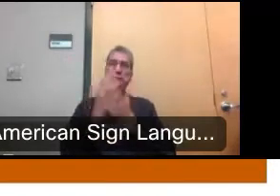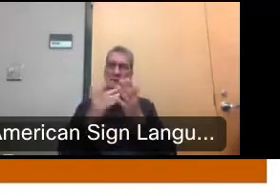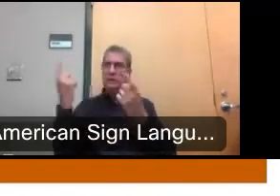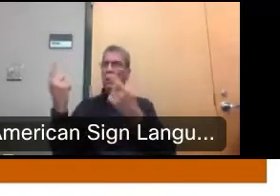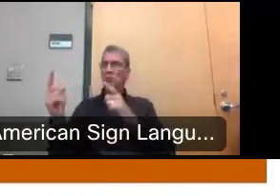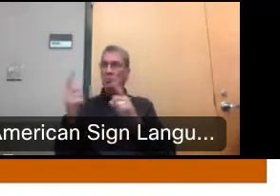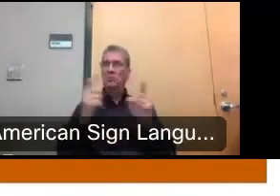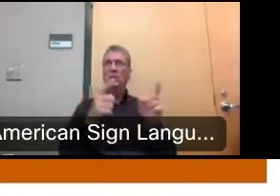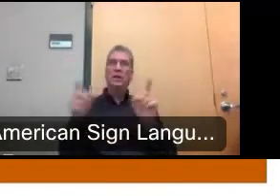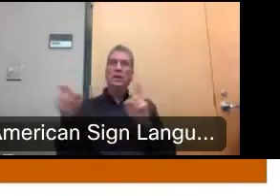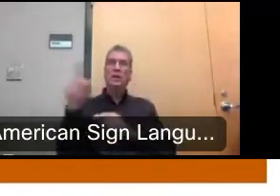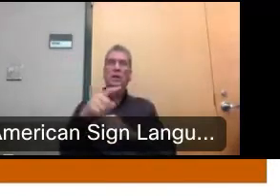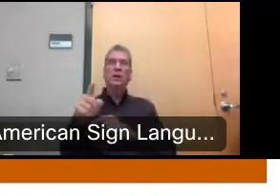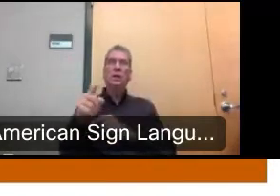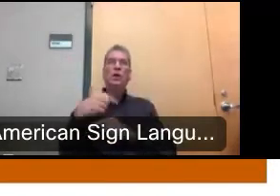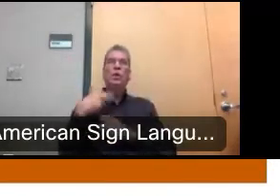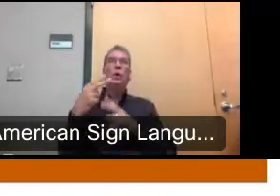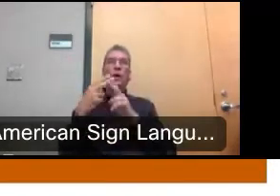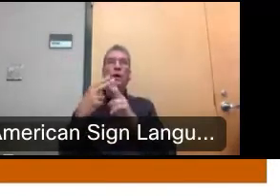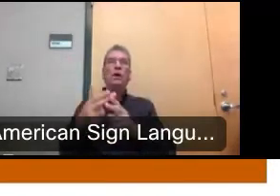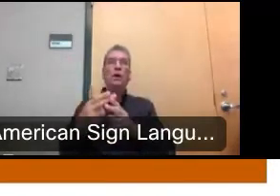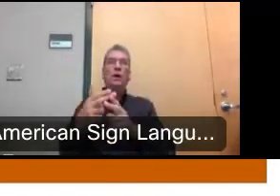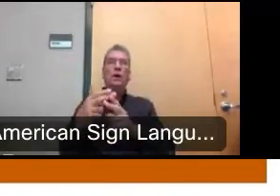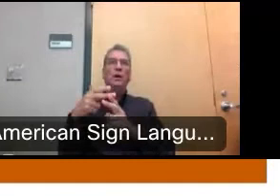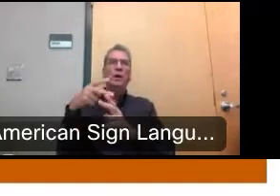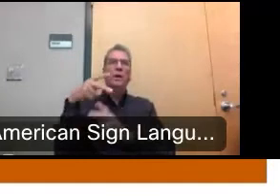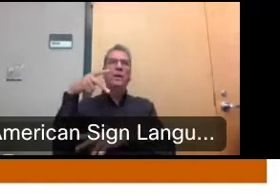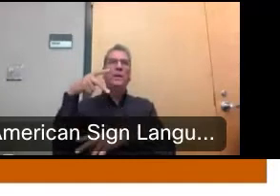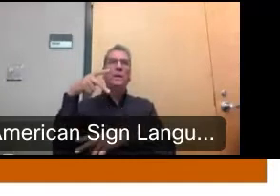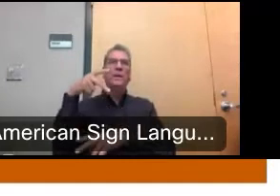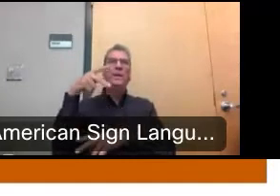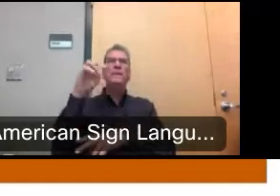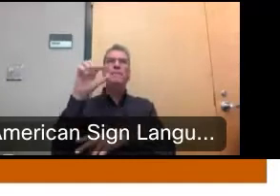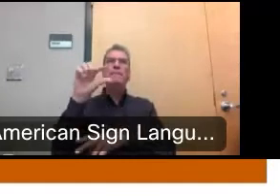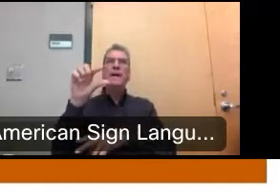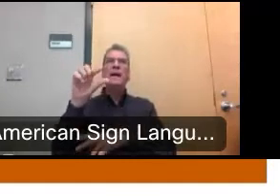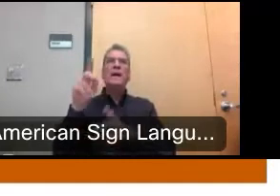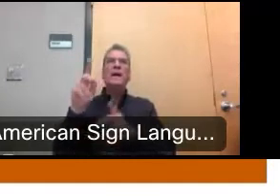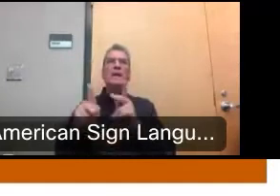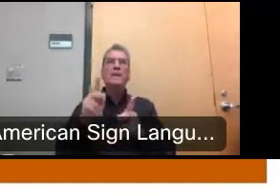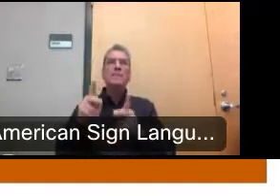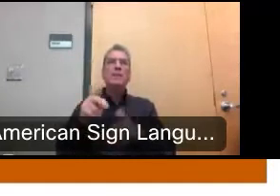Um, the week we called them our peg people are peg people idea. So your drunk is they're